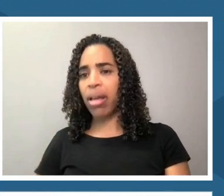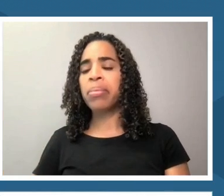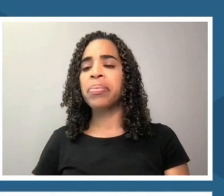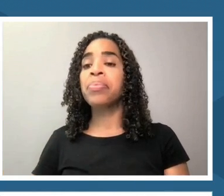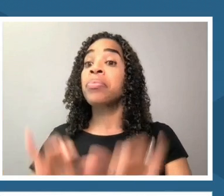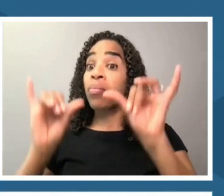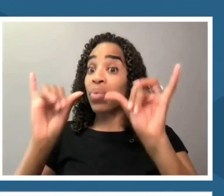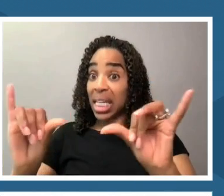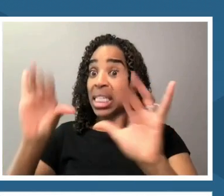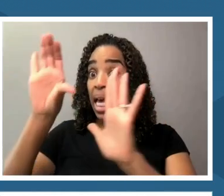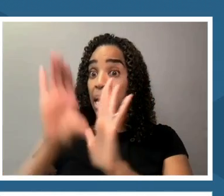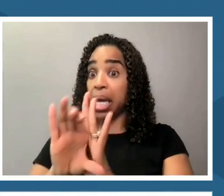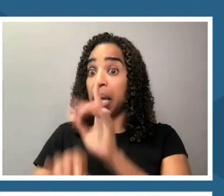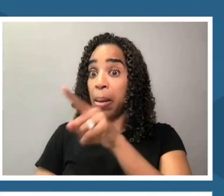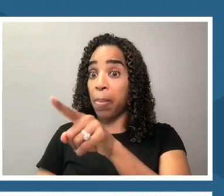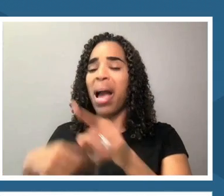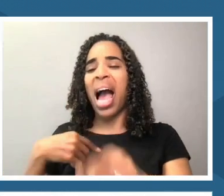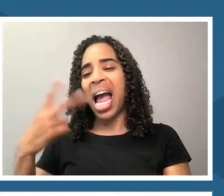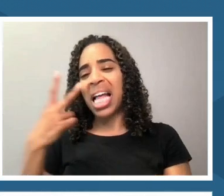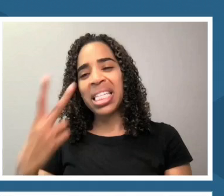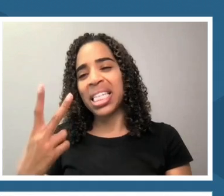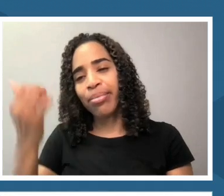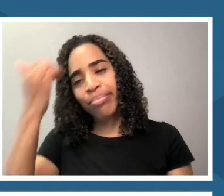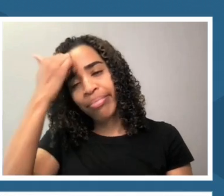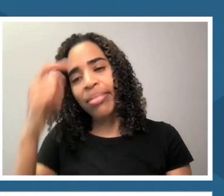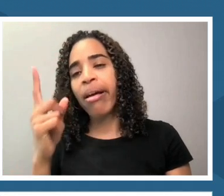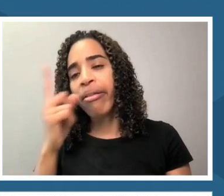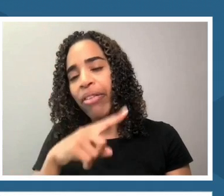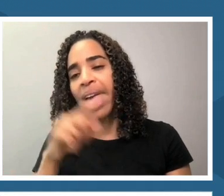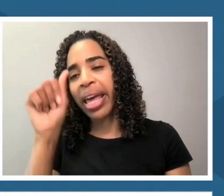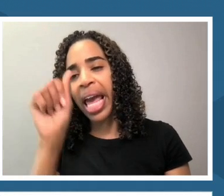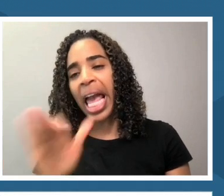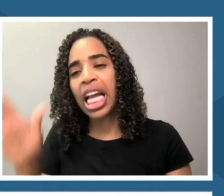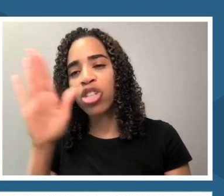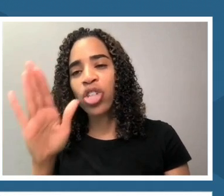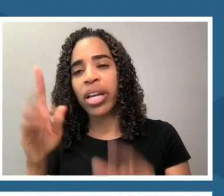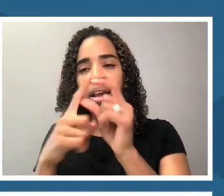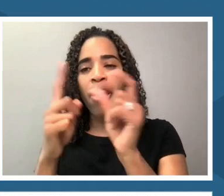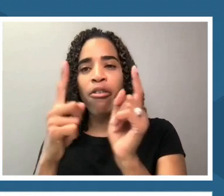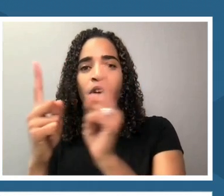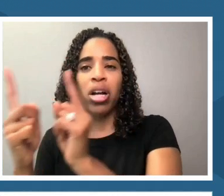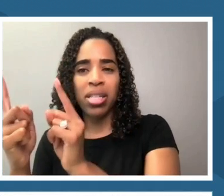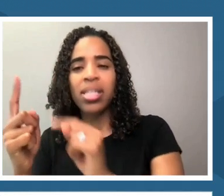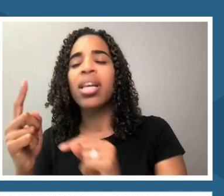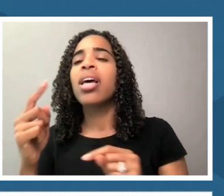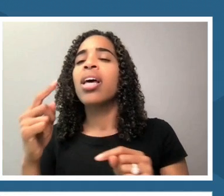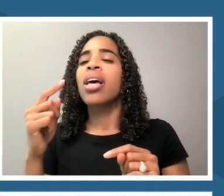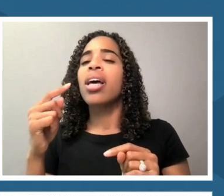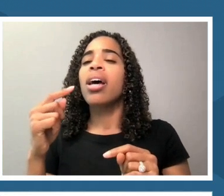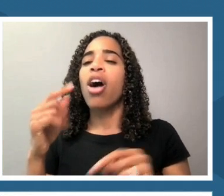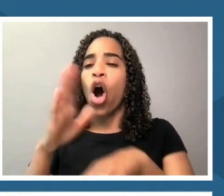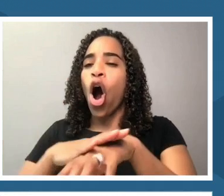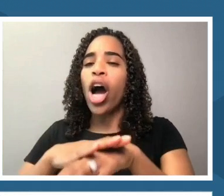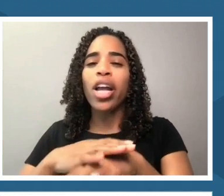that stupid fake asian font you know the ones that you see and like take out that